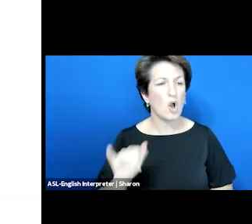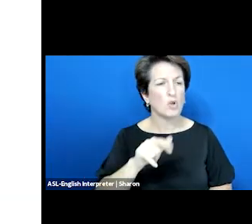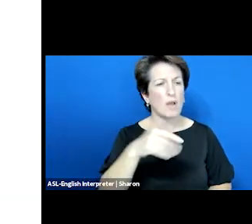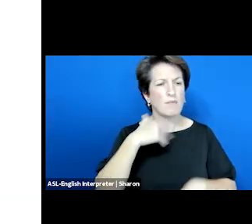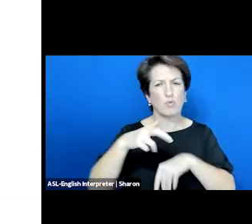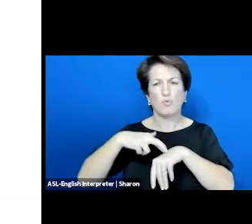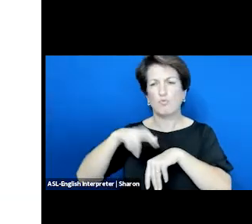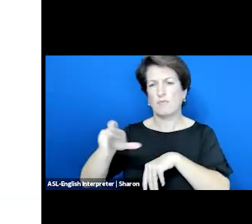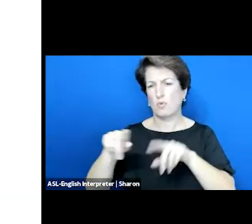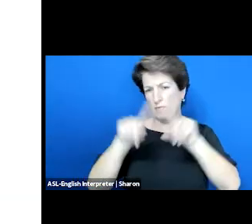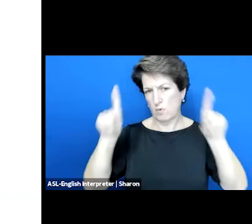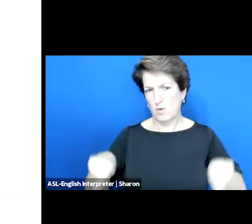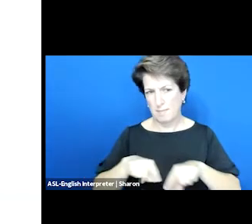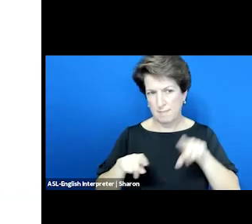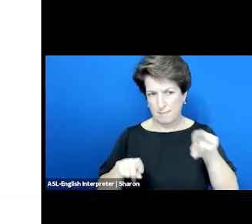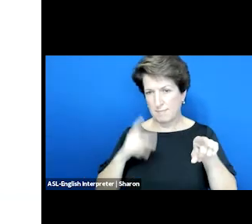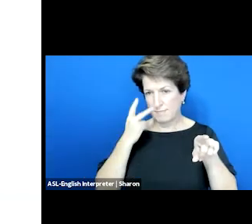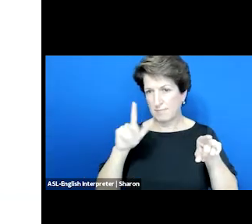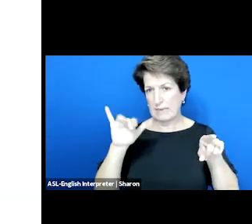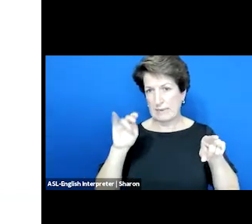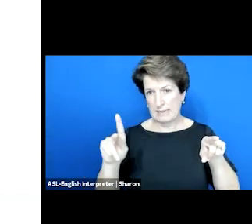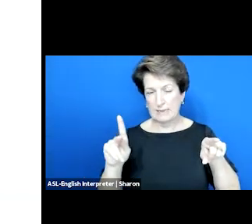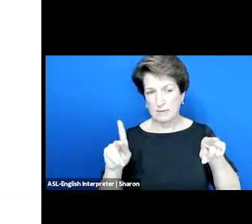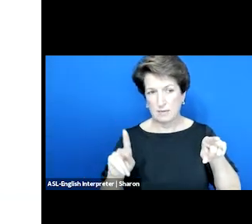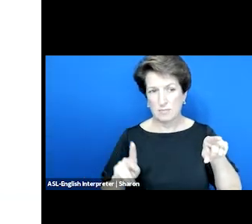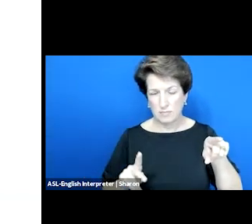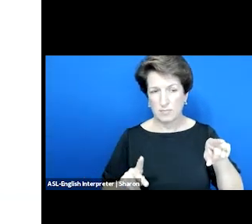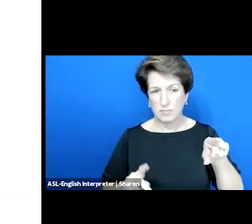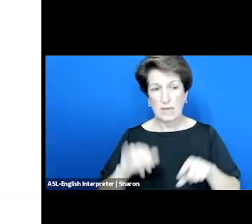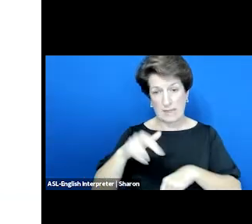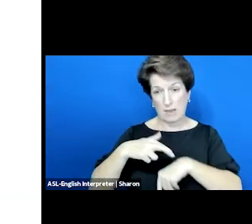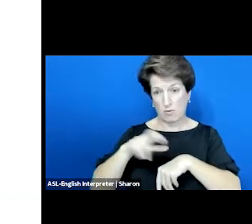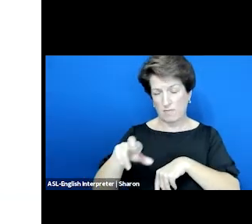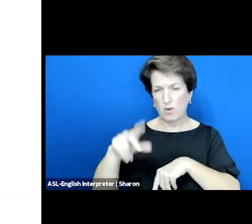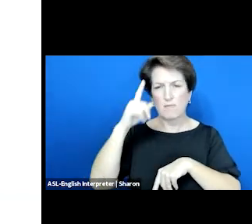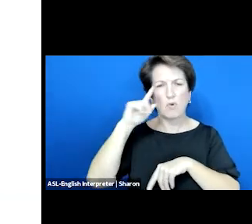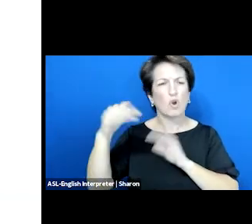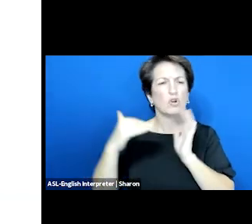recommendation, but is also in our list of resources for there were changes October 15, there are new list of immunosuppressive medications that have made